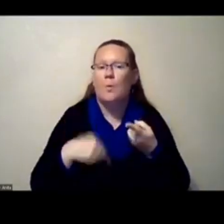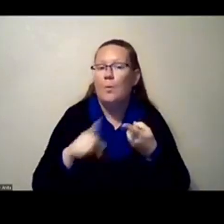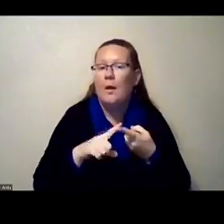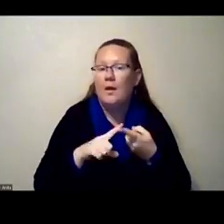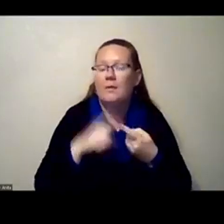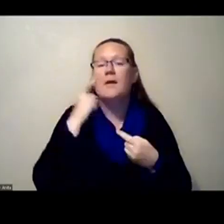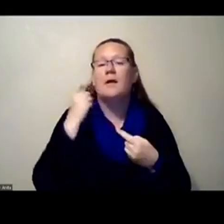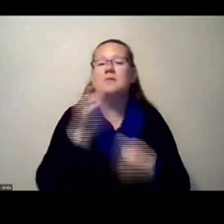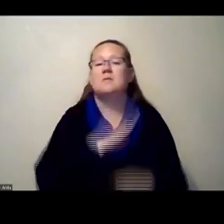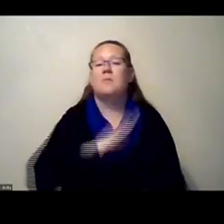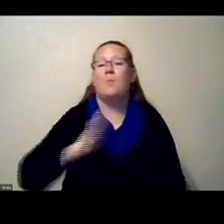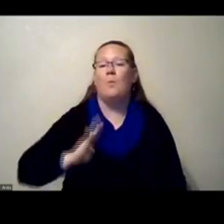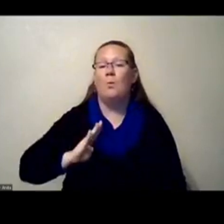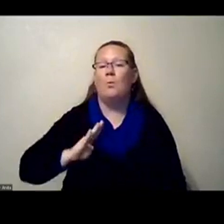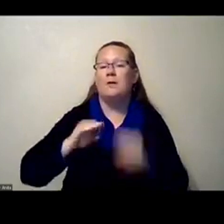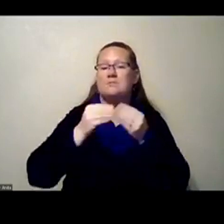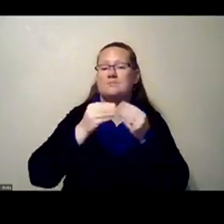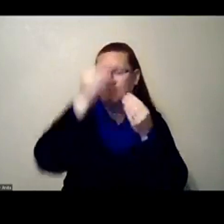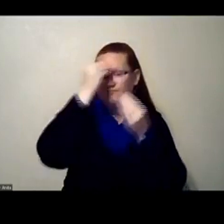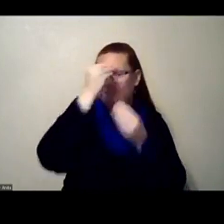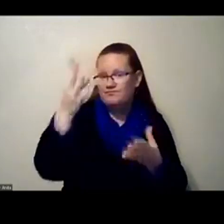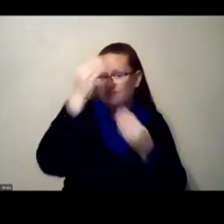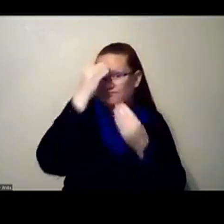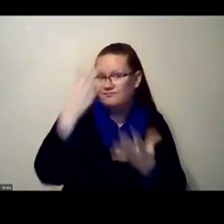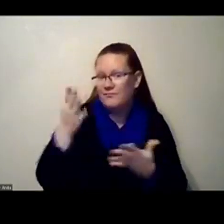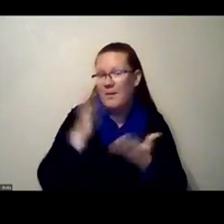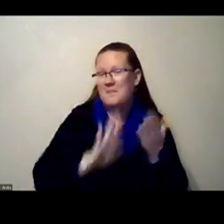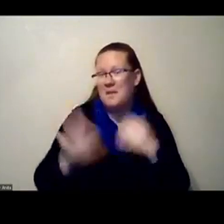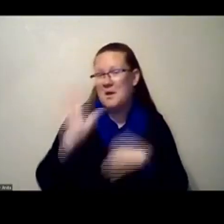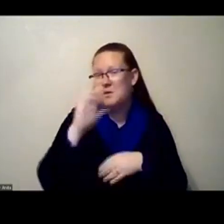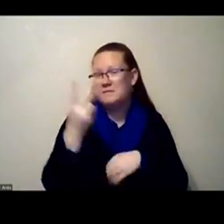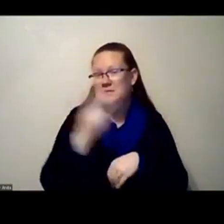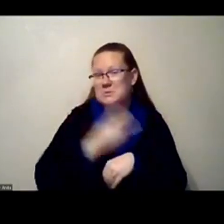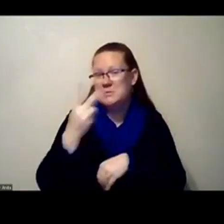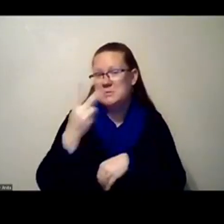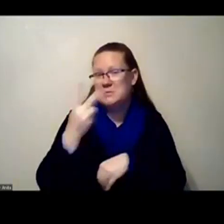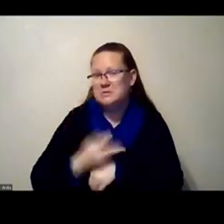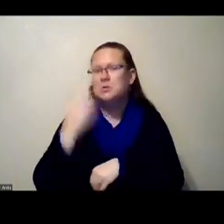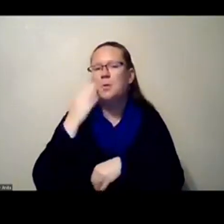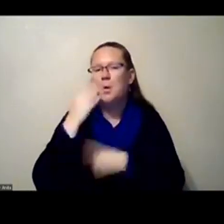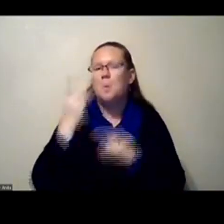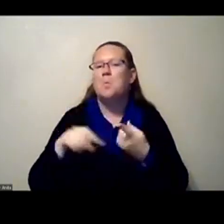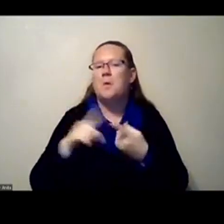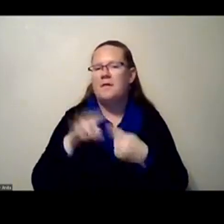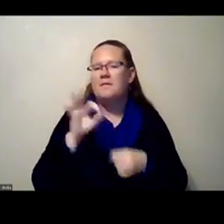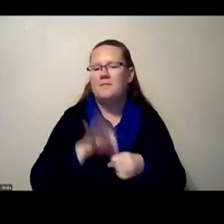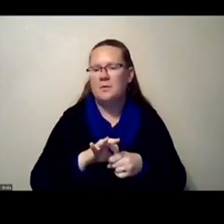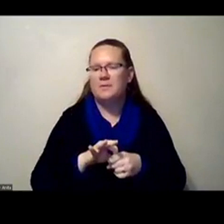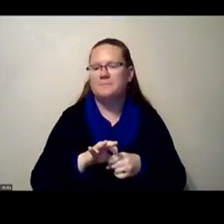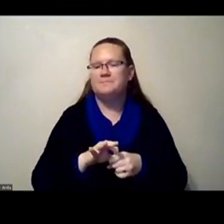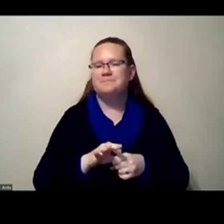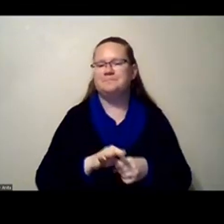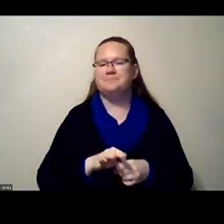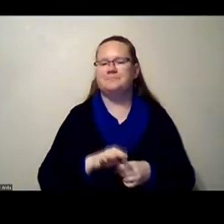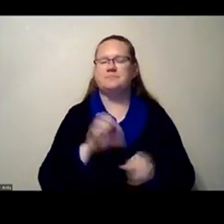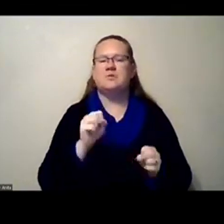was releasing it, but every other day. So with the benefit of a couple hours to crunch these numbers,